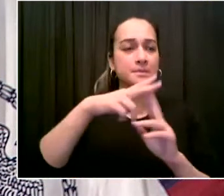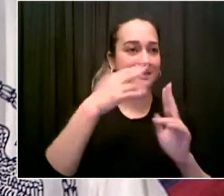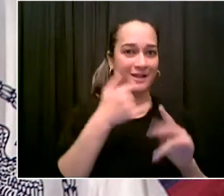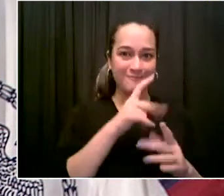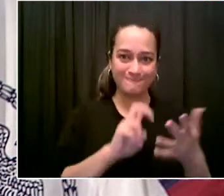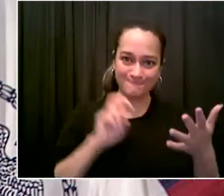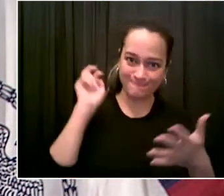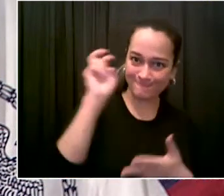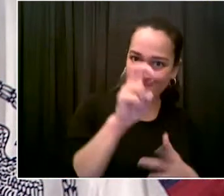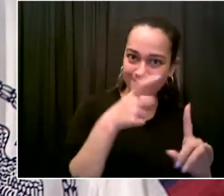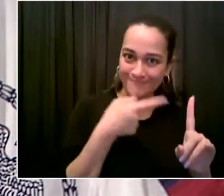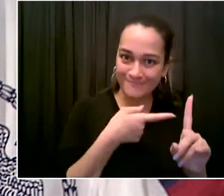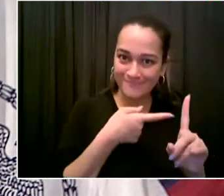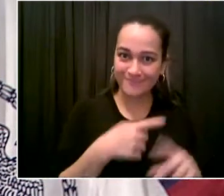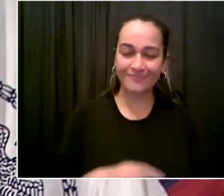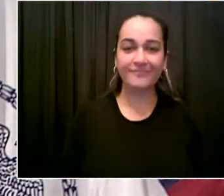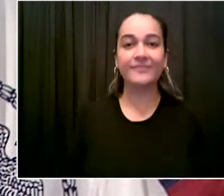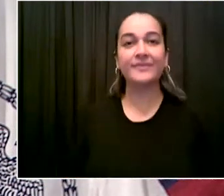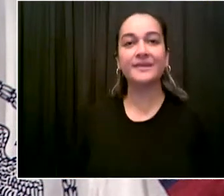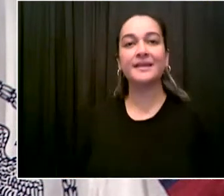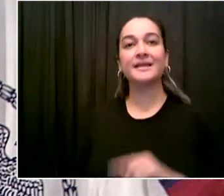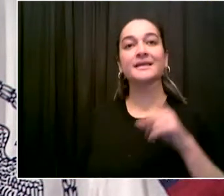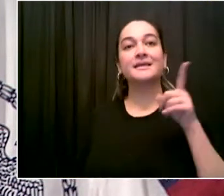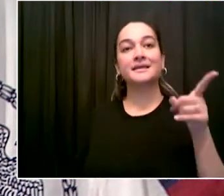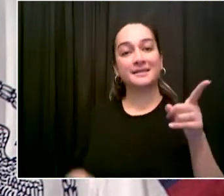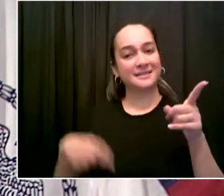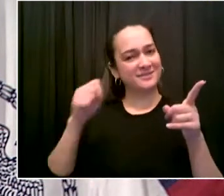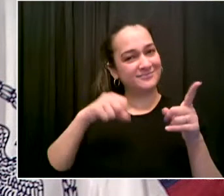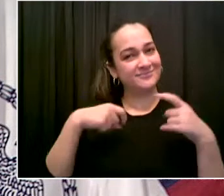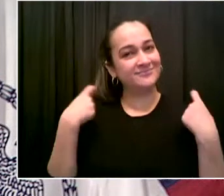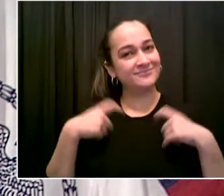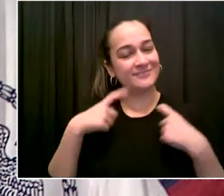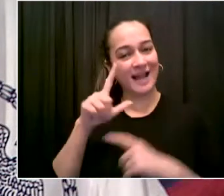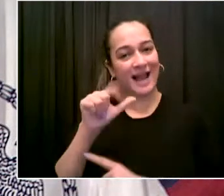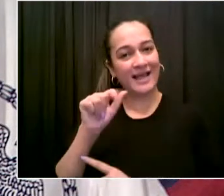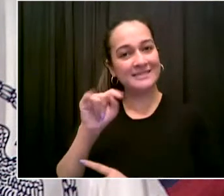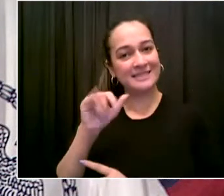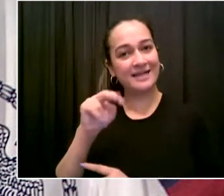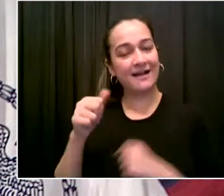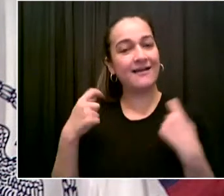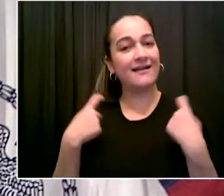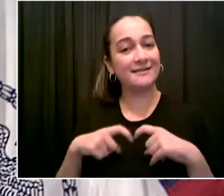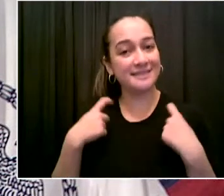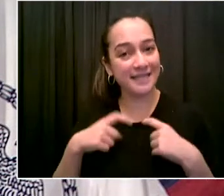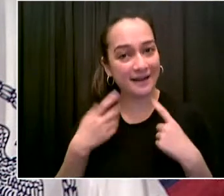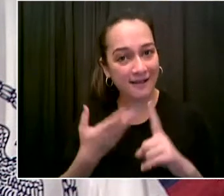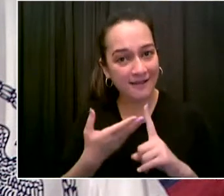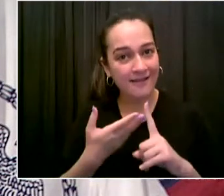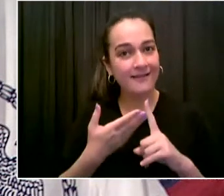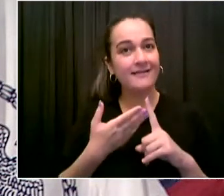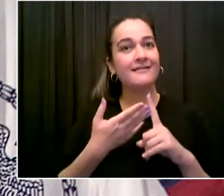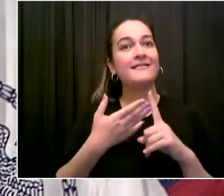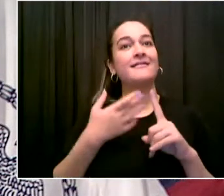THIS COUNTRY. THE FACT THAT IT WILL BE RUN BY A